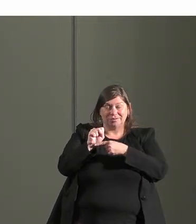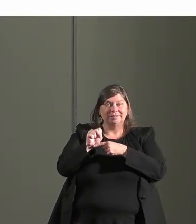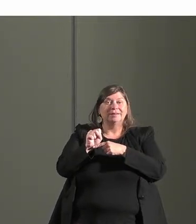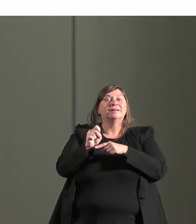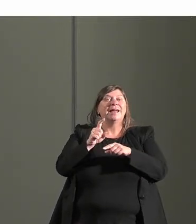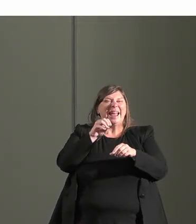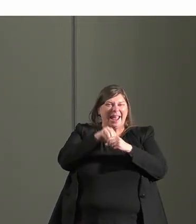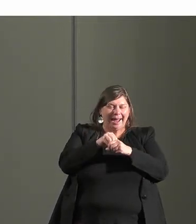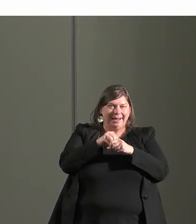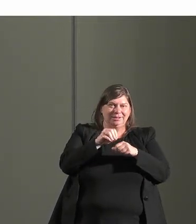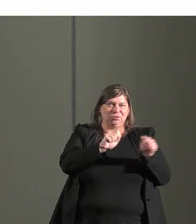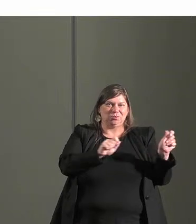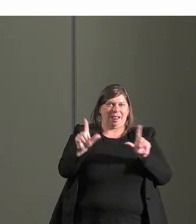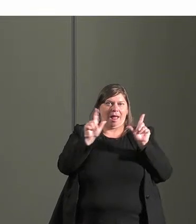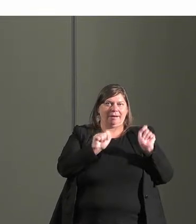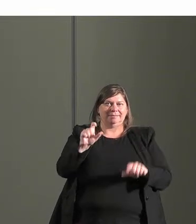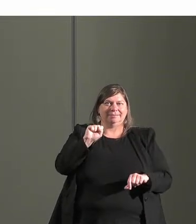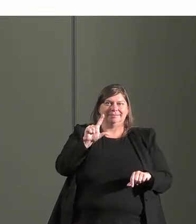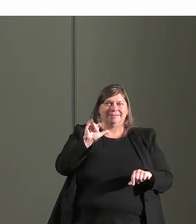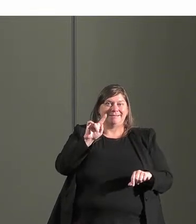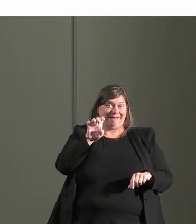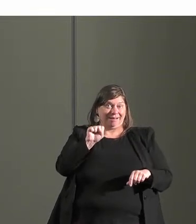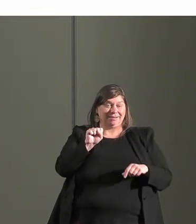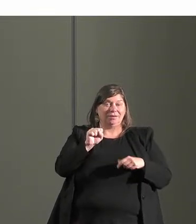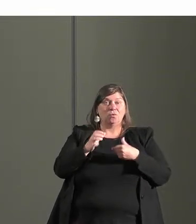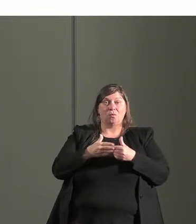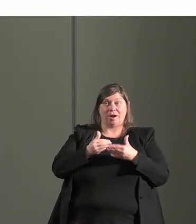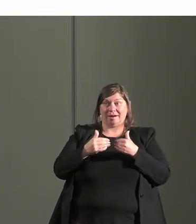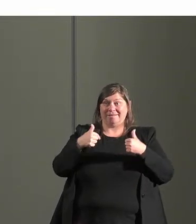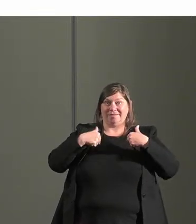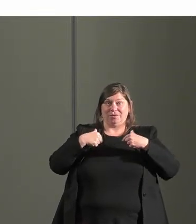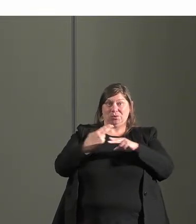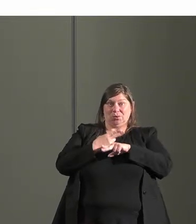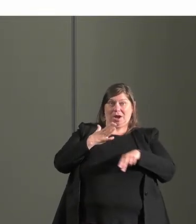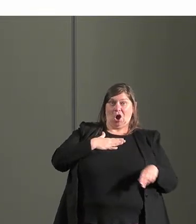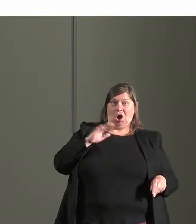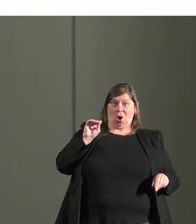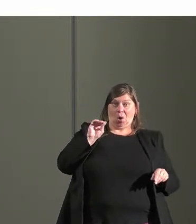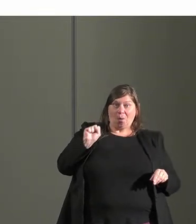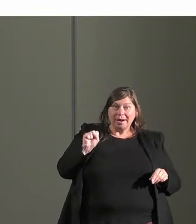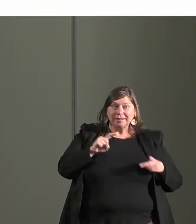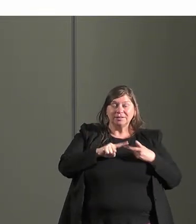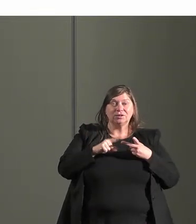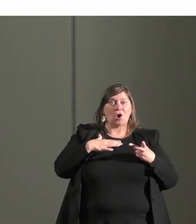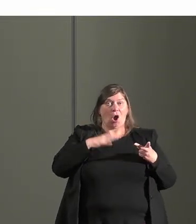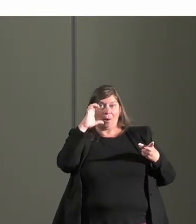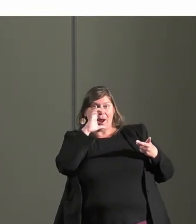captioning features you saw earlier into slides.